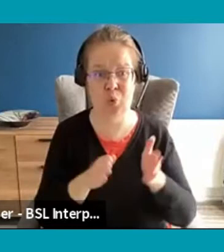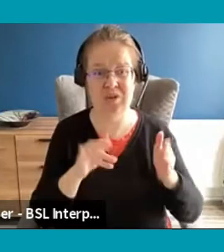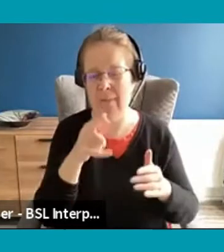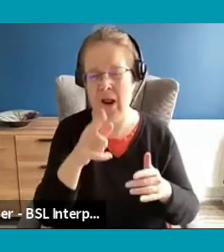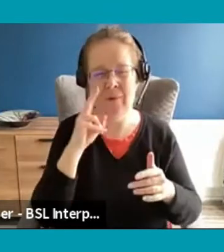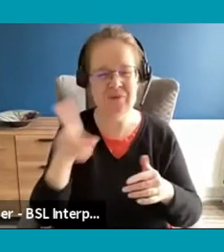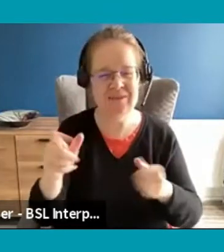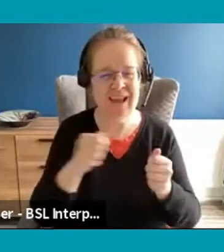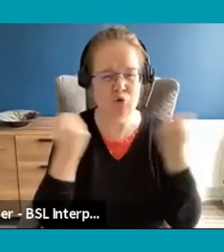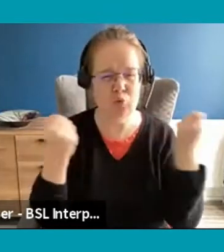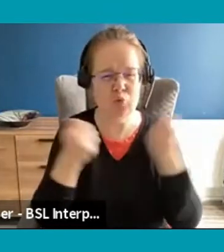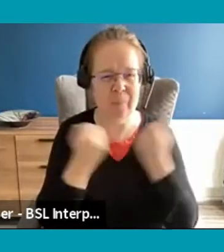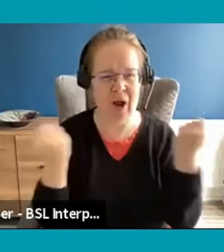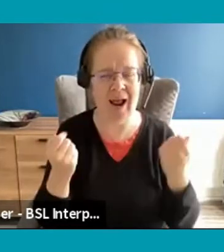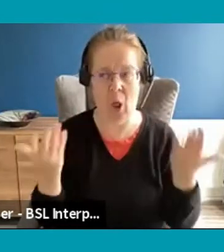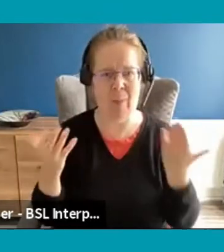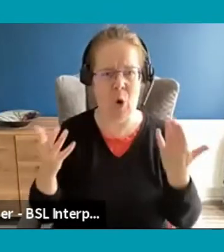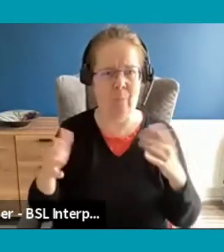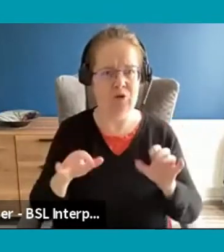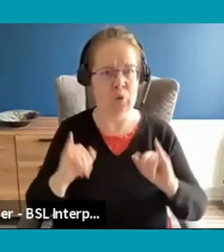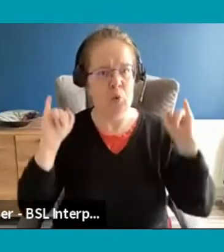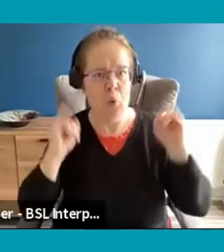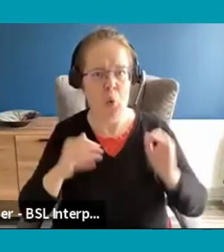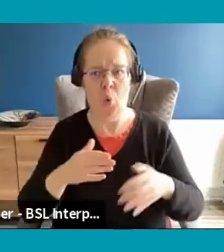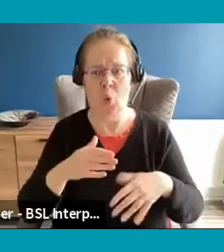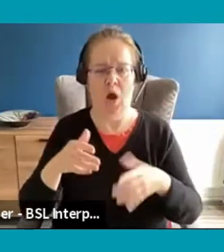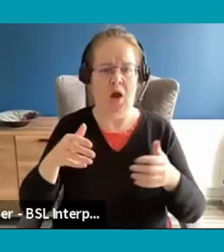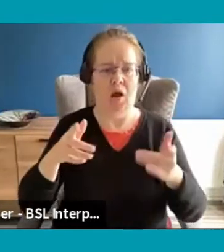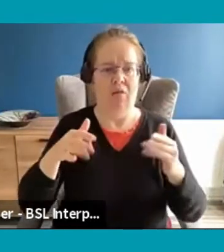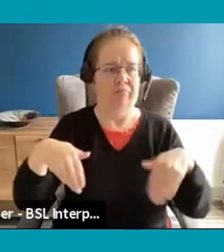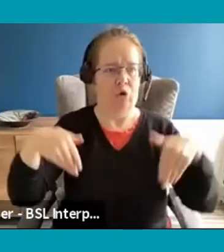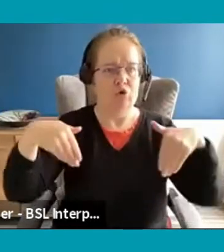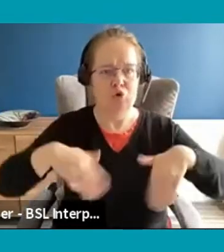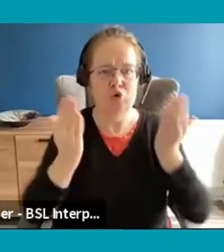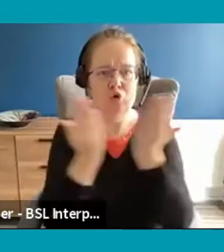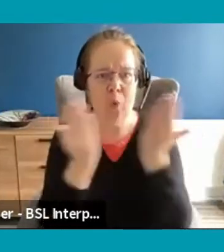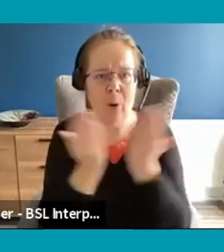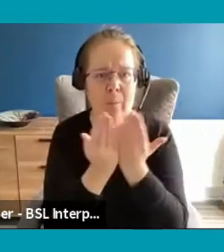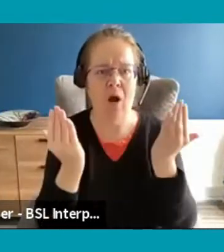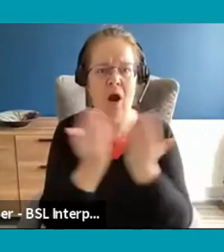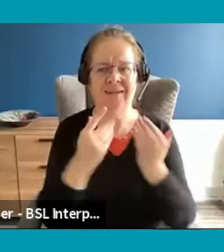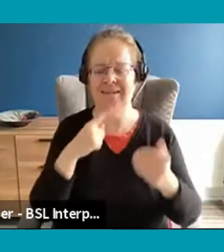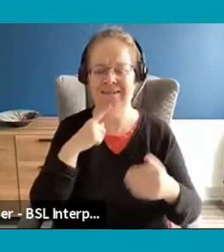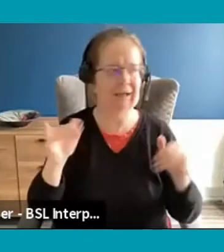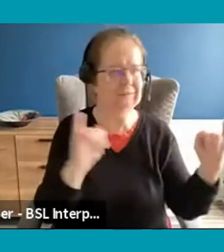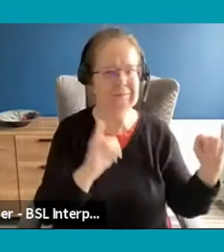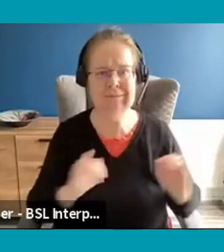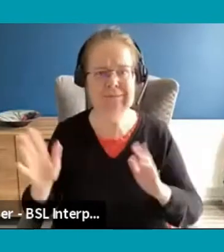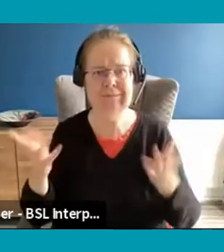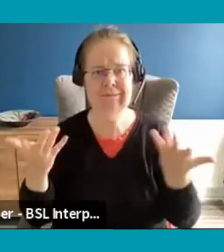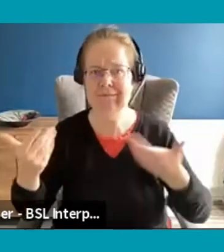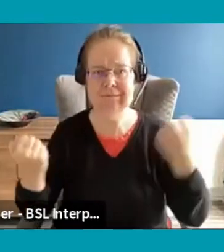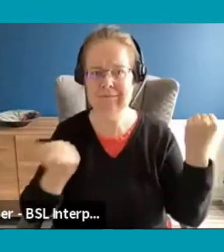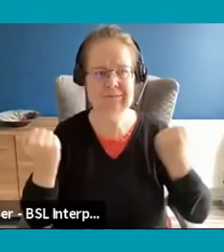It's fairly high profile at the moment. You know supermarkets, companies like DPD, parcel delivery companies, everybody is affected by that.